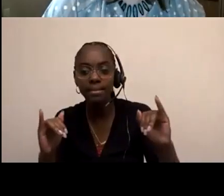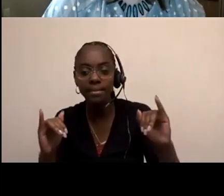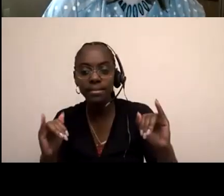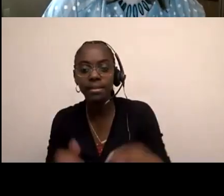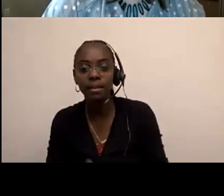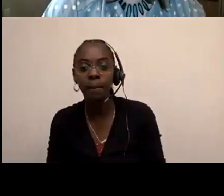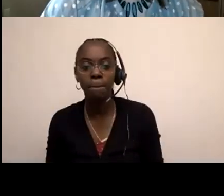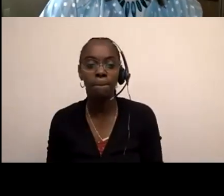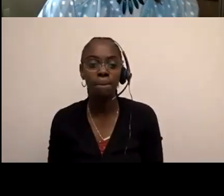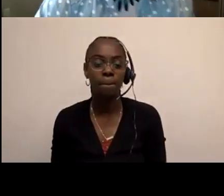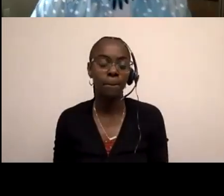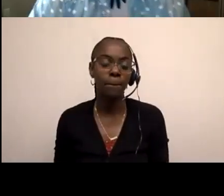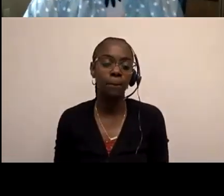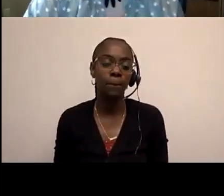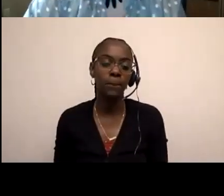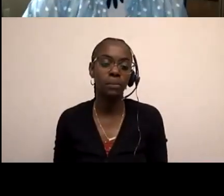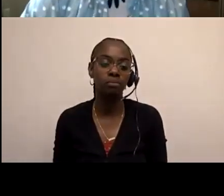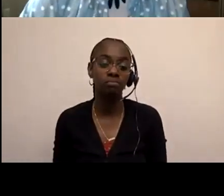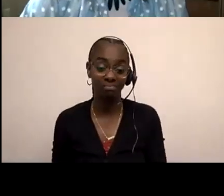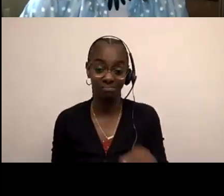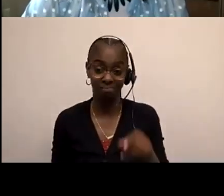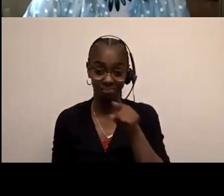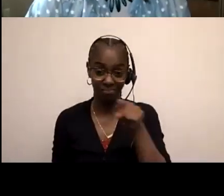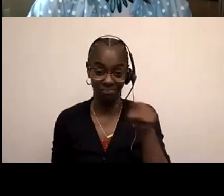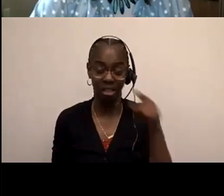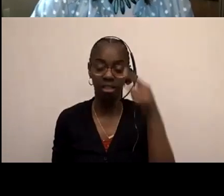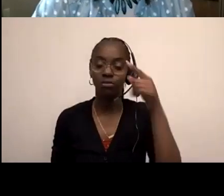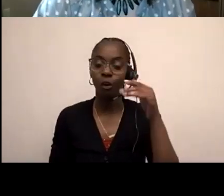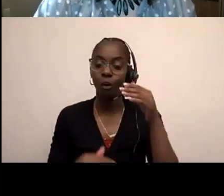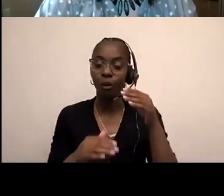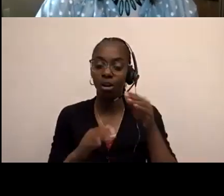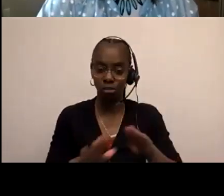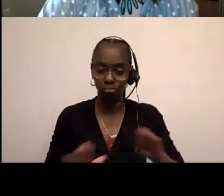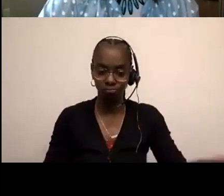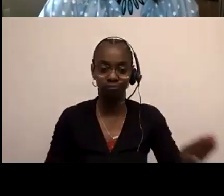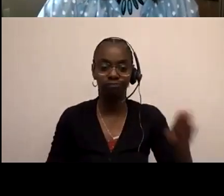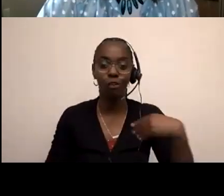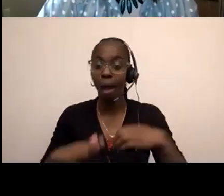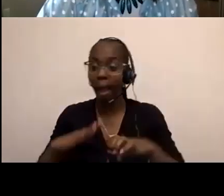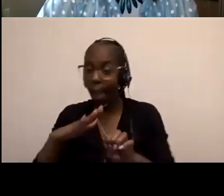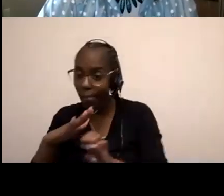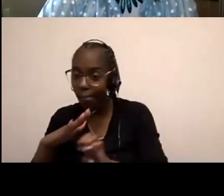INDEPENDENCE. THIS IS FOR KIDS I WOULD SAY SAY ELEMENTARY OR MIDDLE SCHOOL OR MAYBE JUST